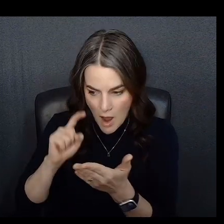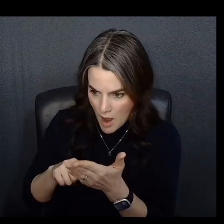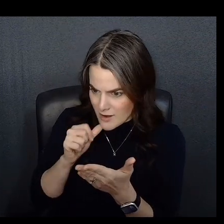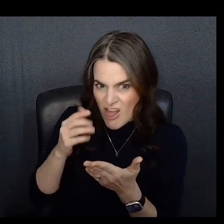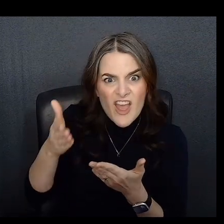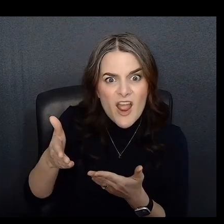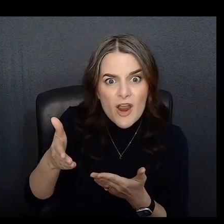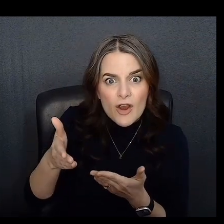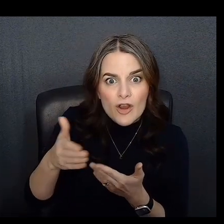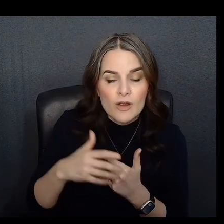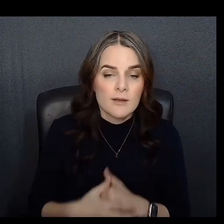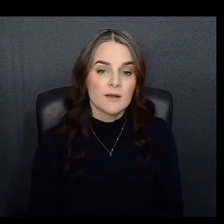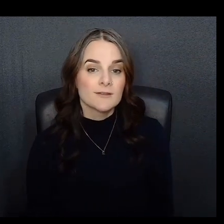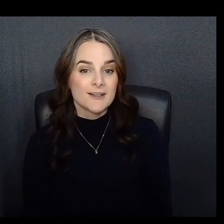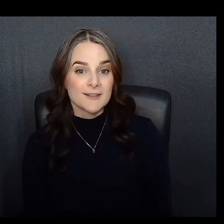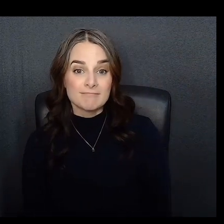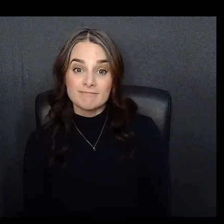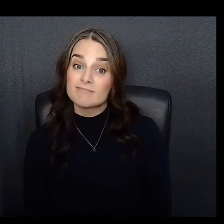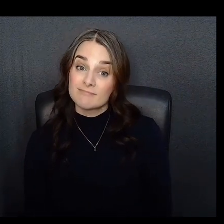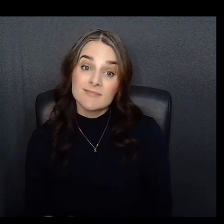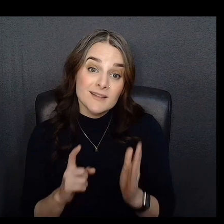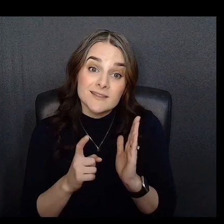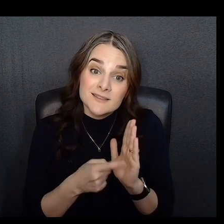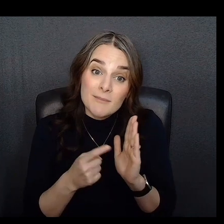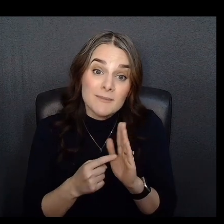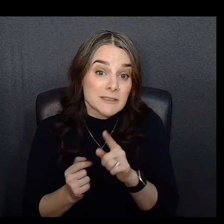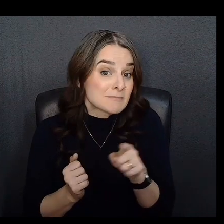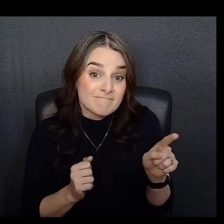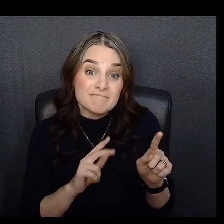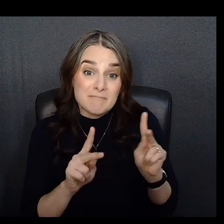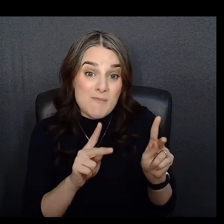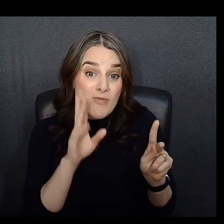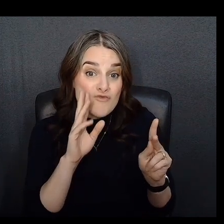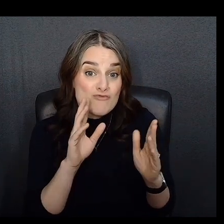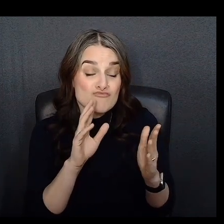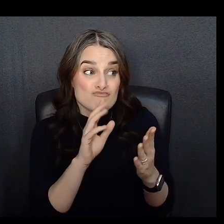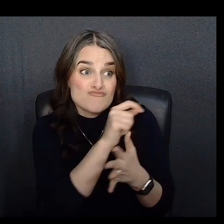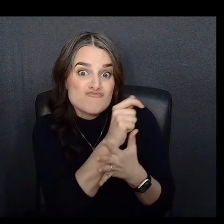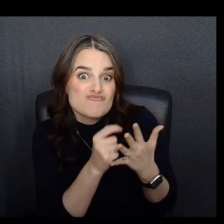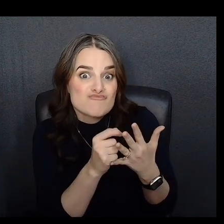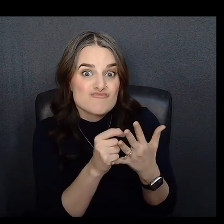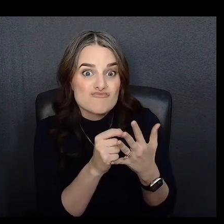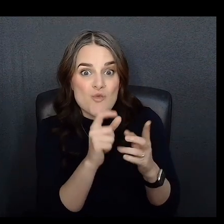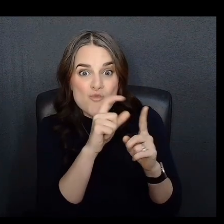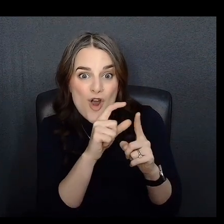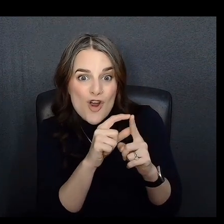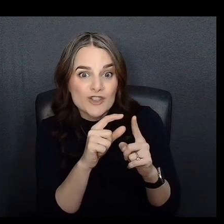But sometimes, too, people do remove words from devices because they think it's inappropriate,